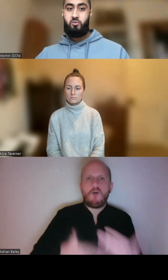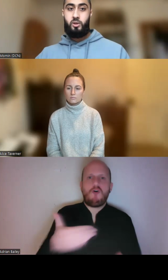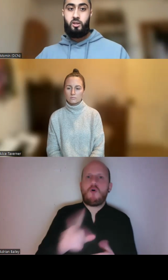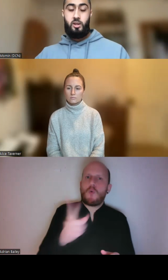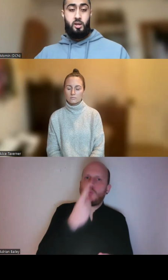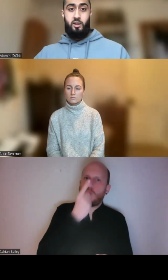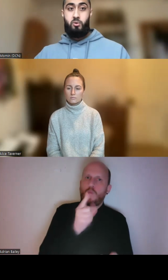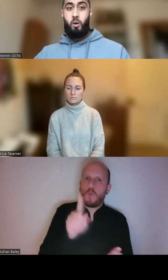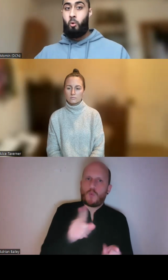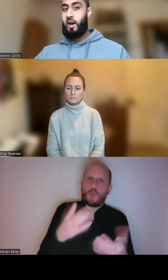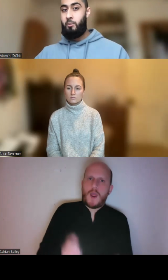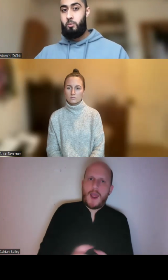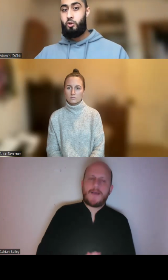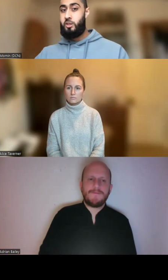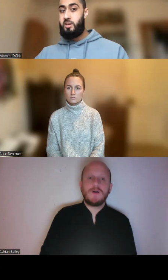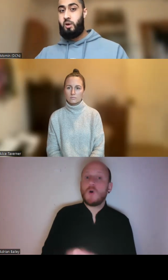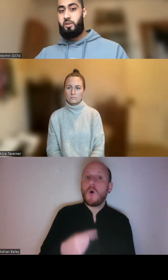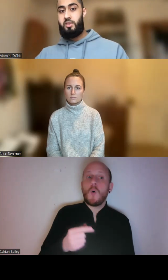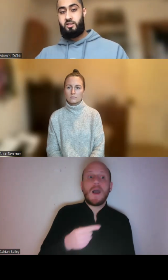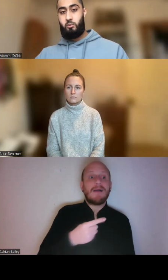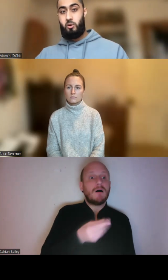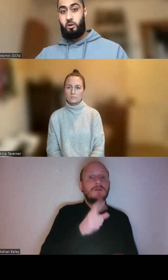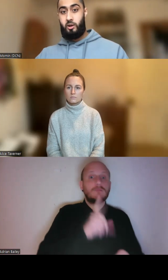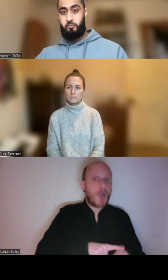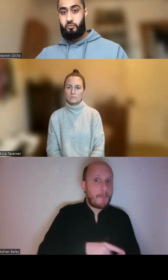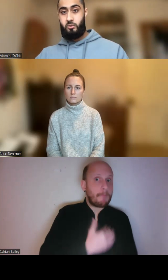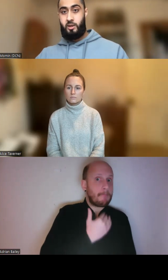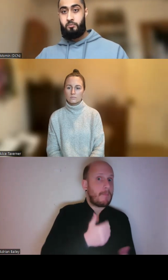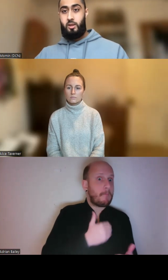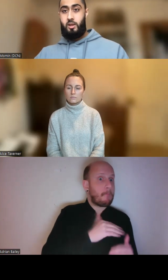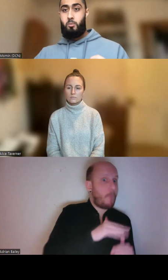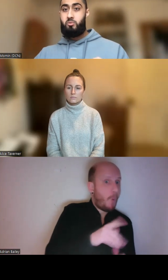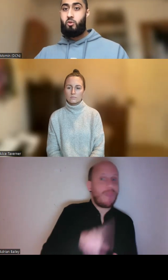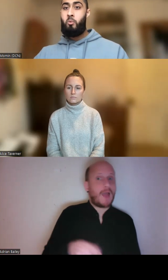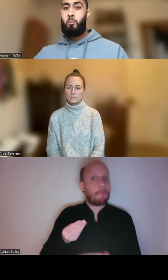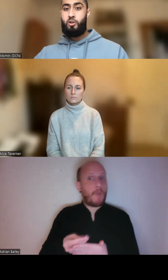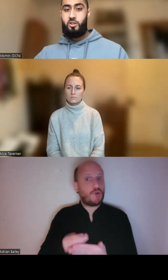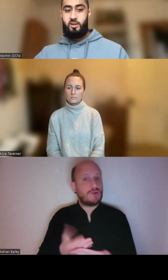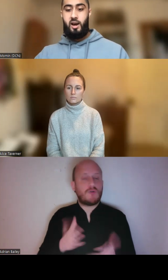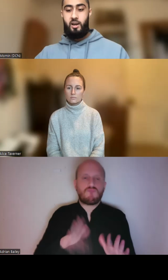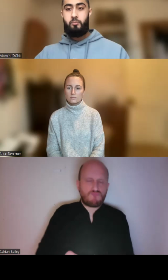If we've got more time than budget, these might be things that we want to look at. If we've got more budget than time,